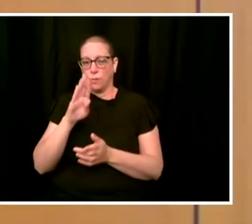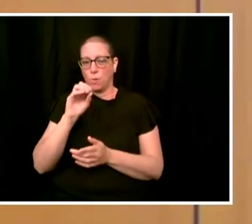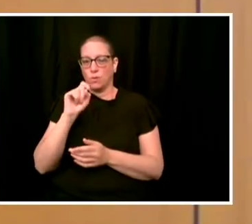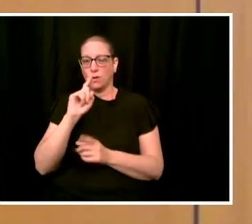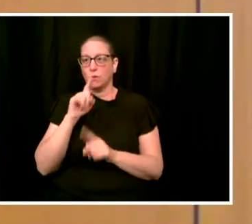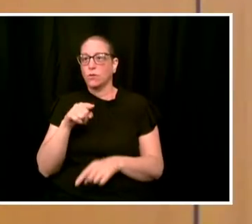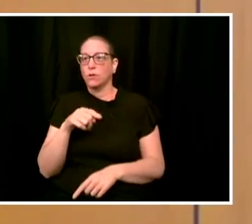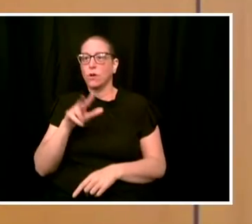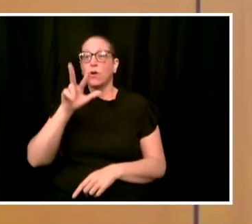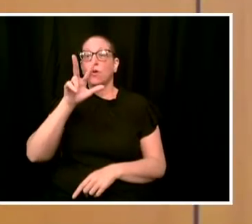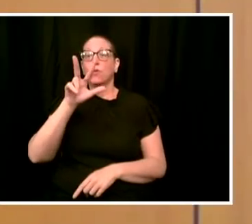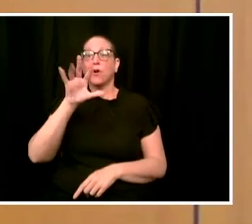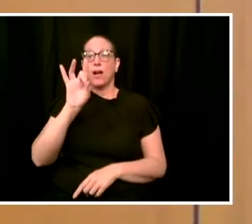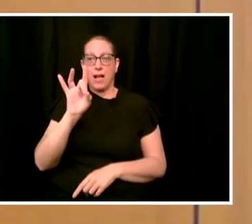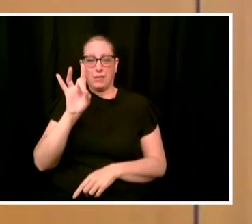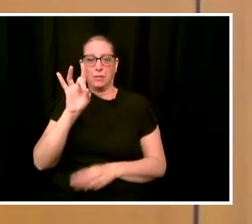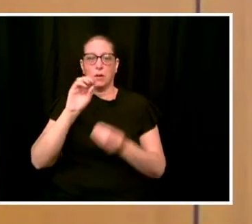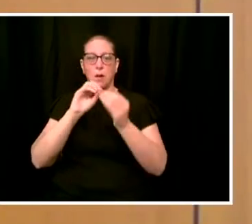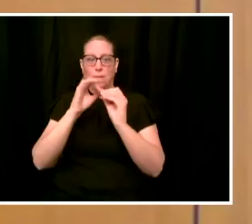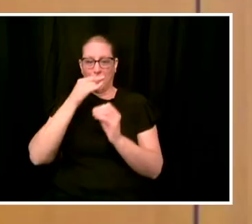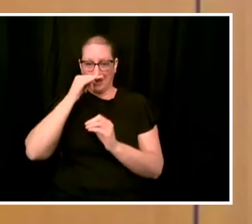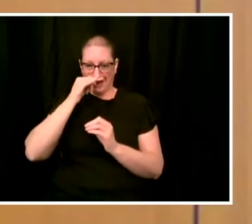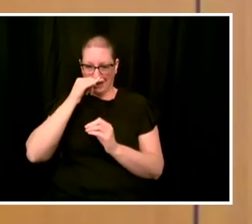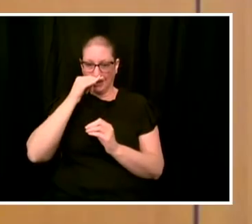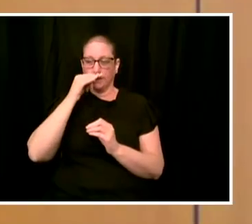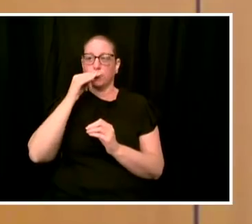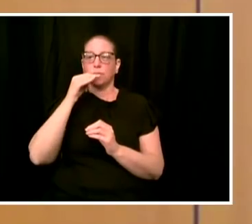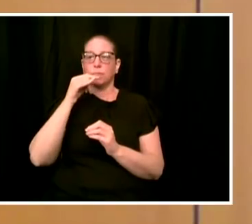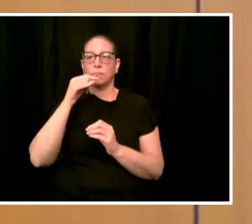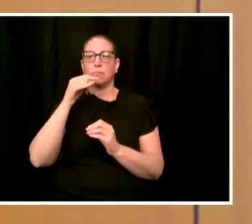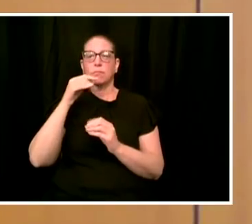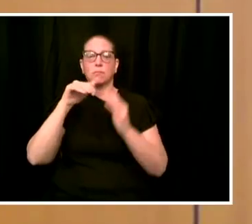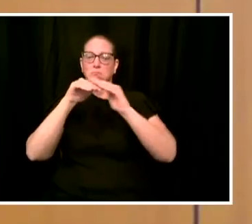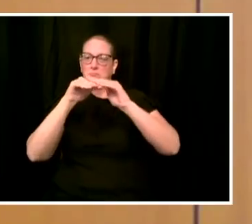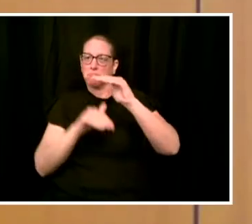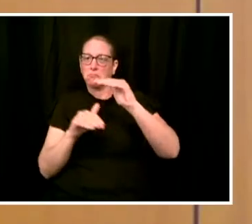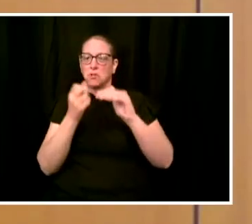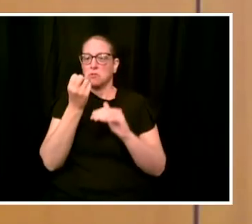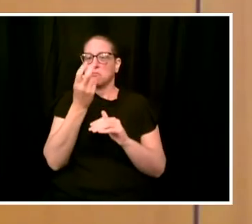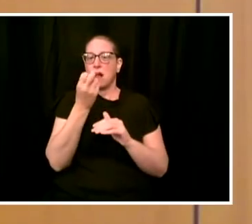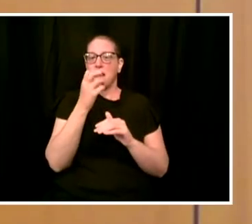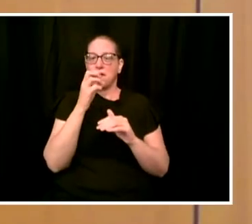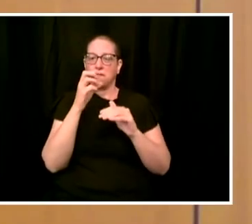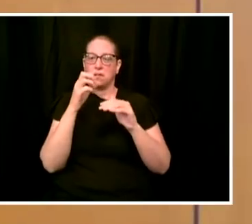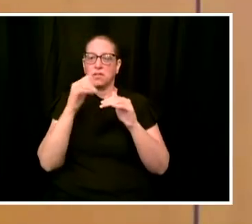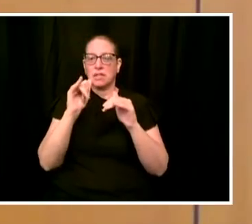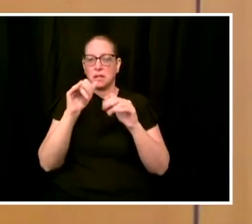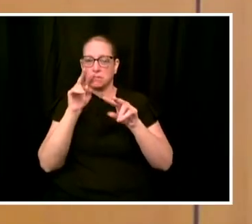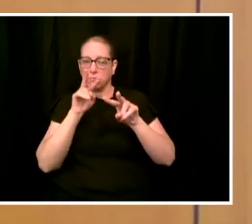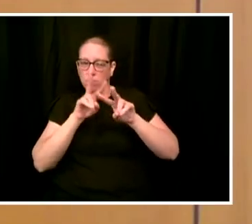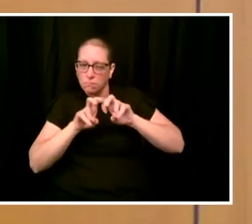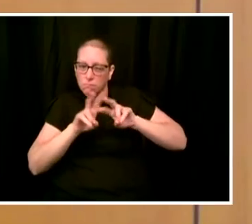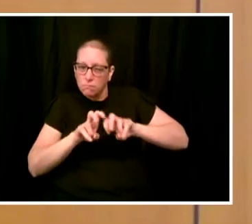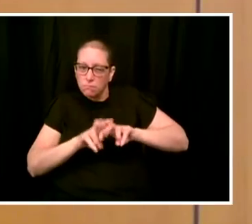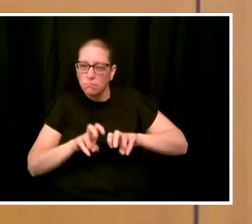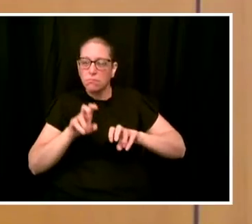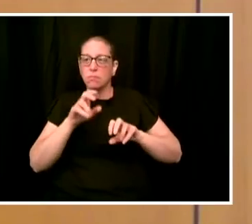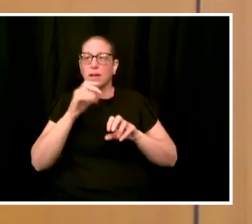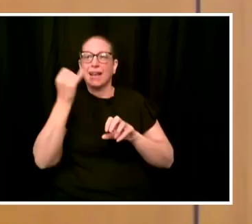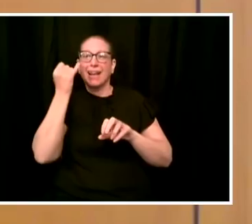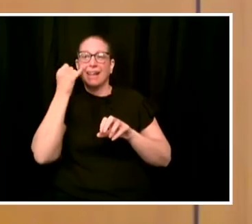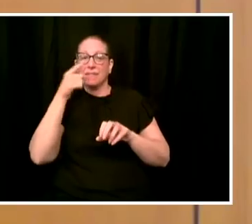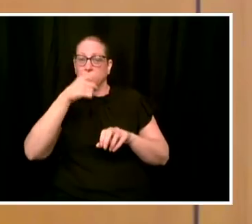LATER IN THE DAY?